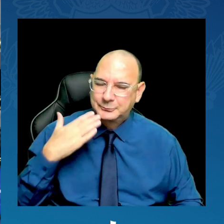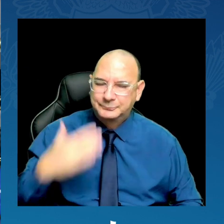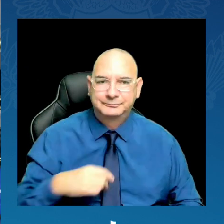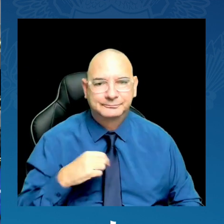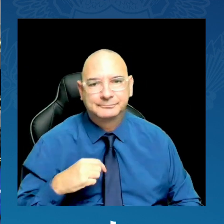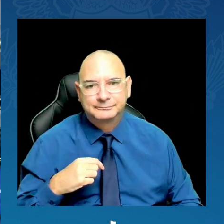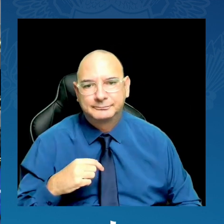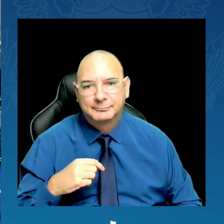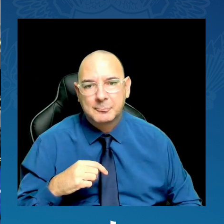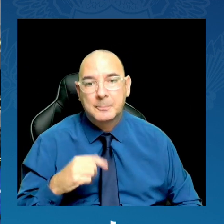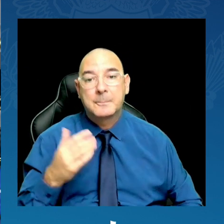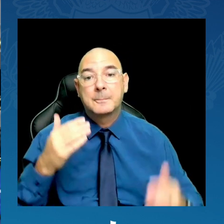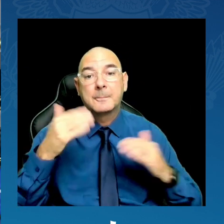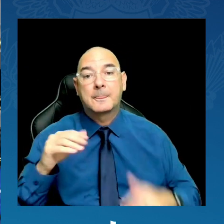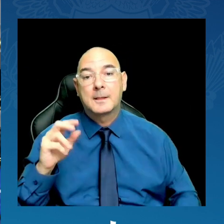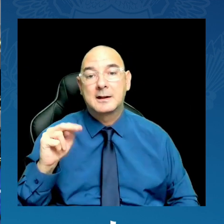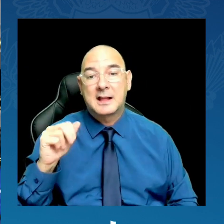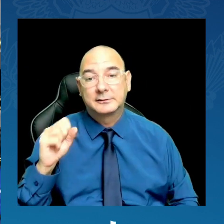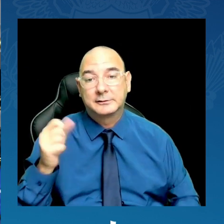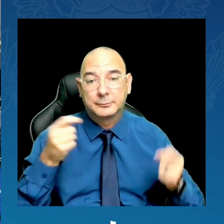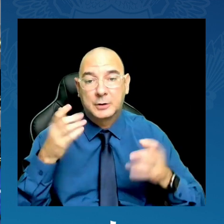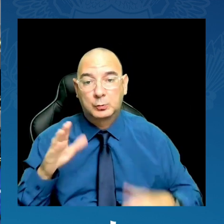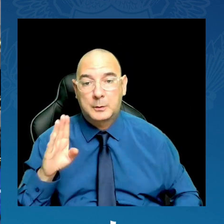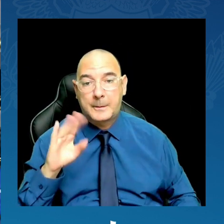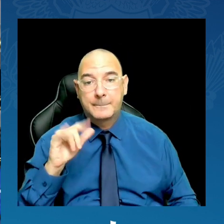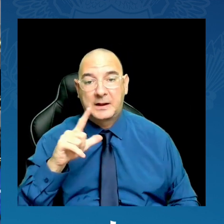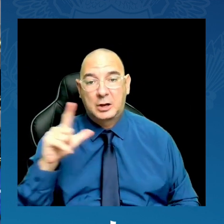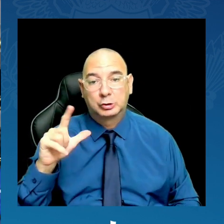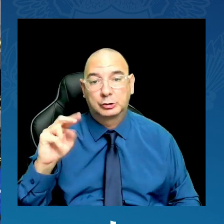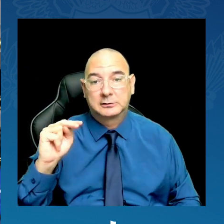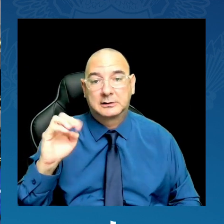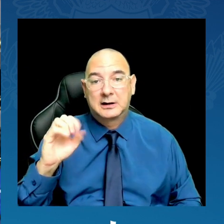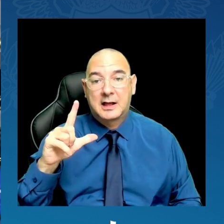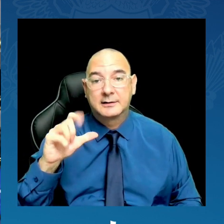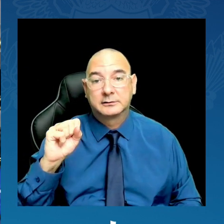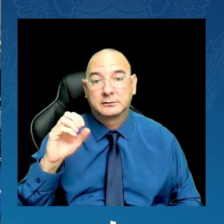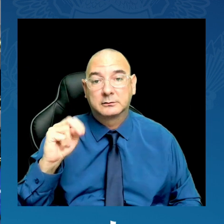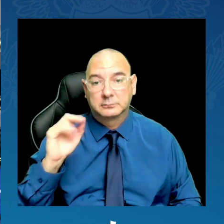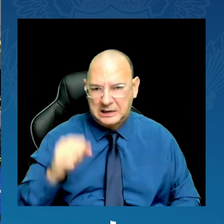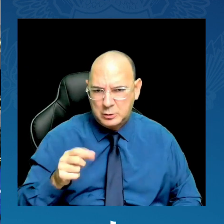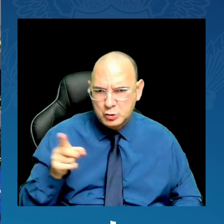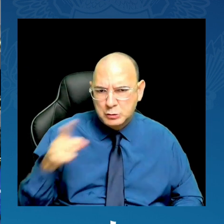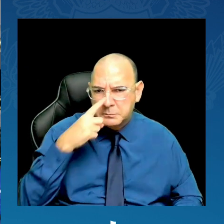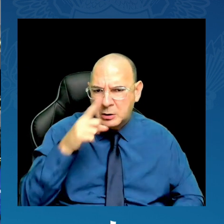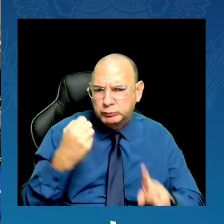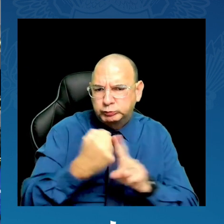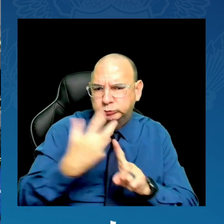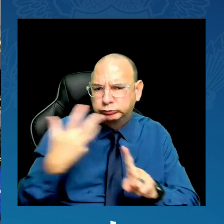Can you speak a little bit about your perspective on this? I know you've given it so much thought. Administrator Nelson: I'll give you a couple